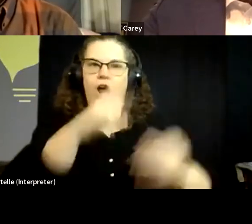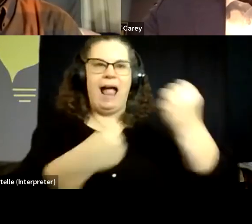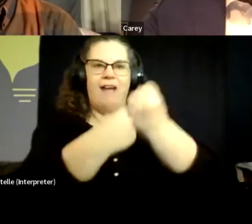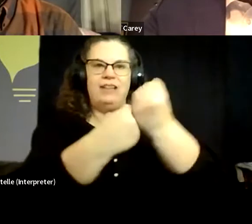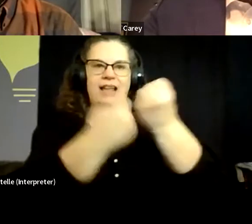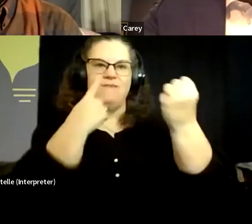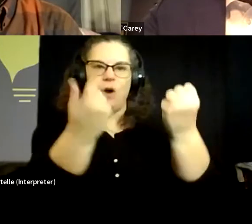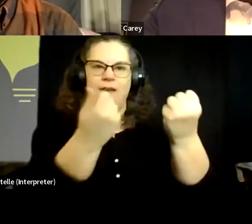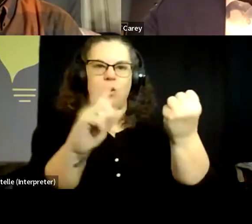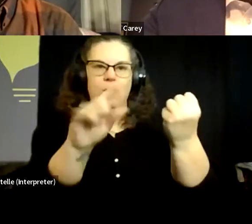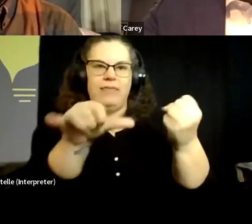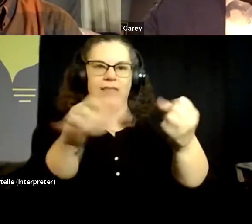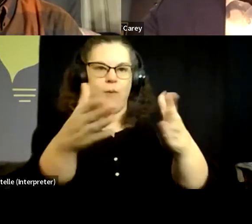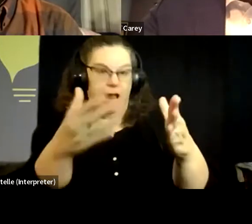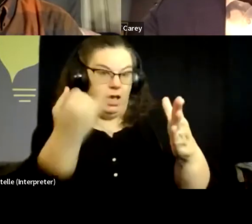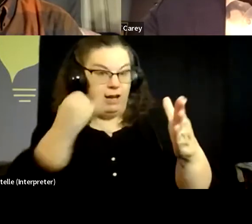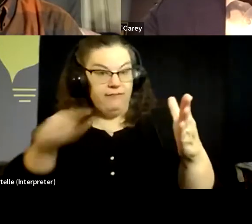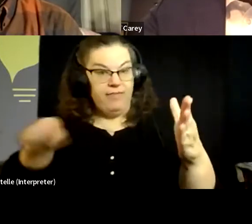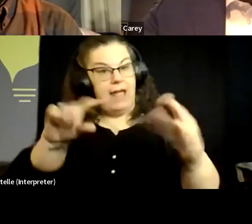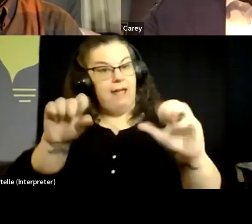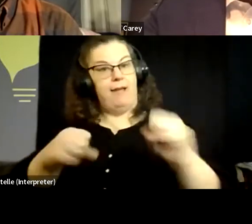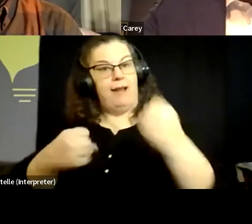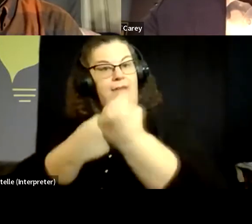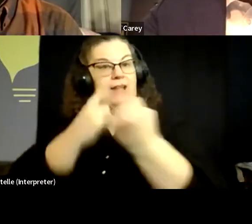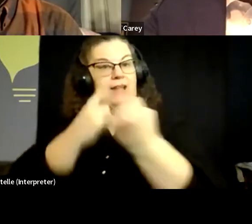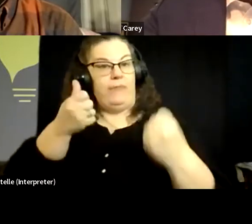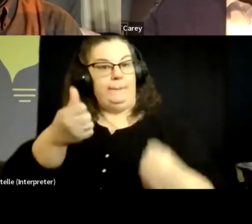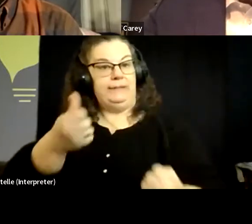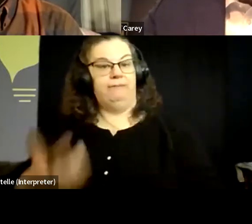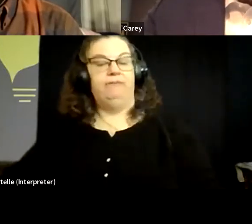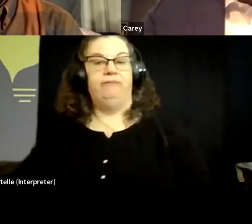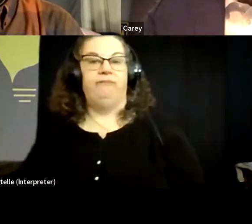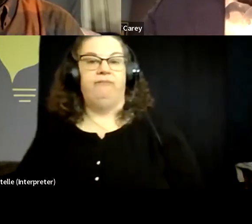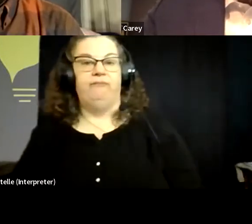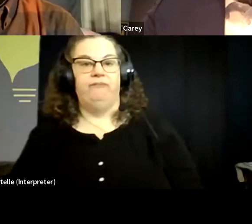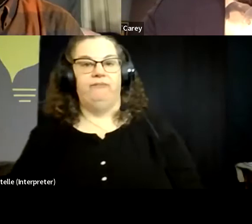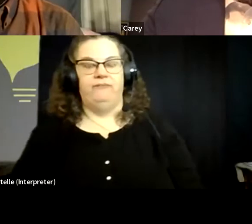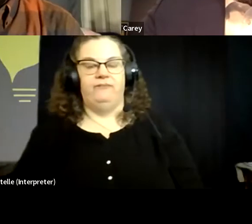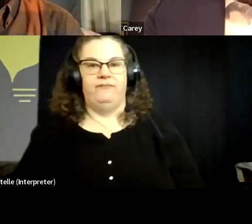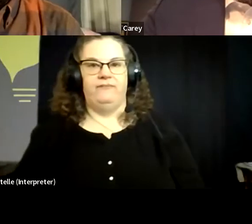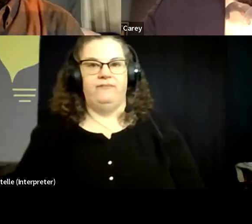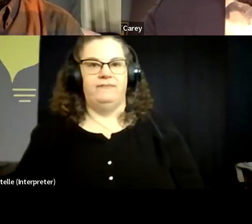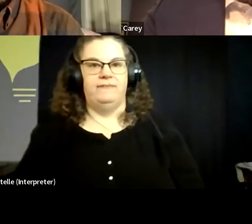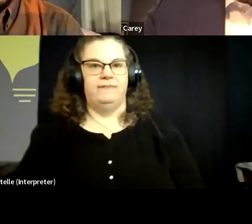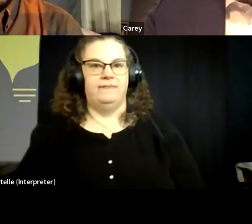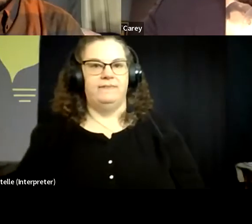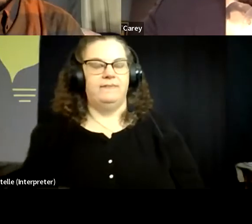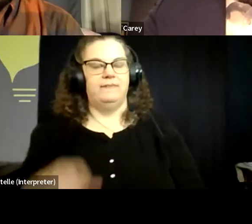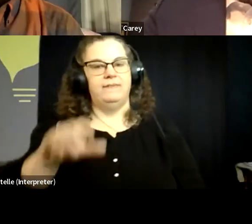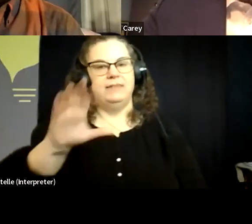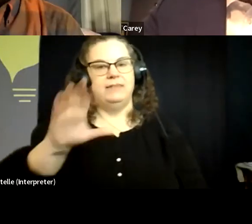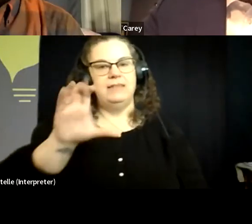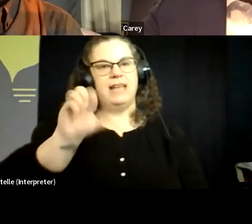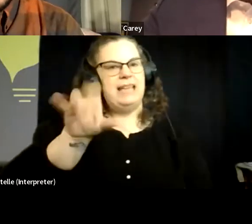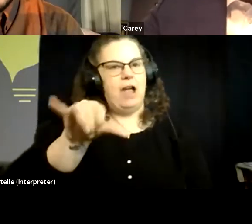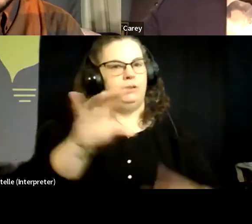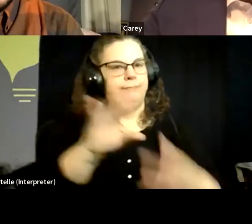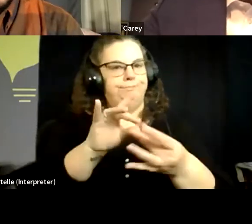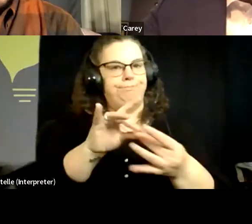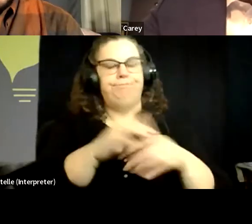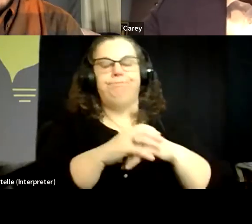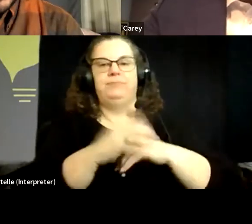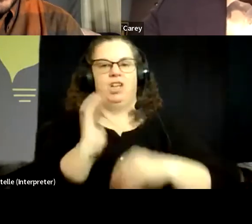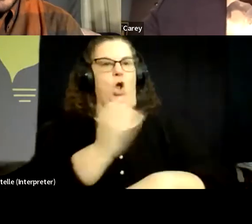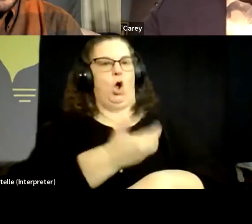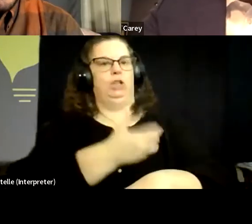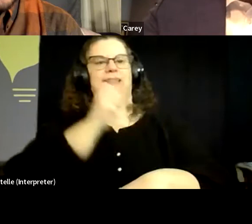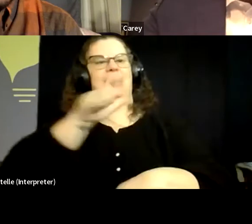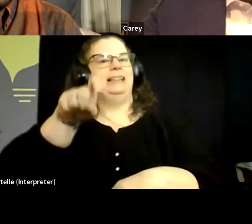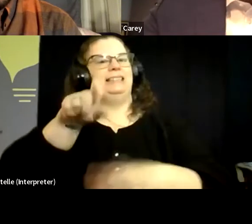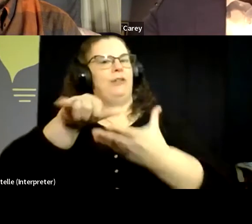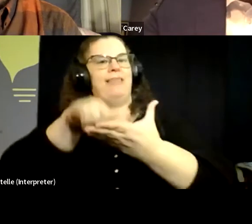, and that they can advocate for themselves.